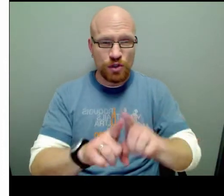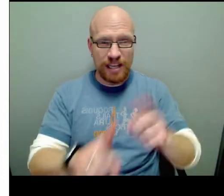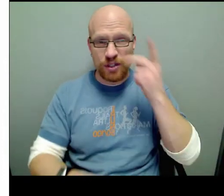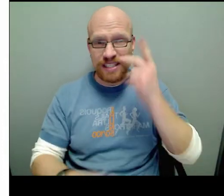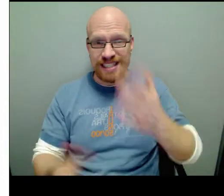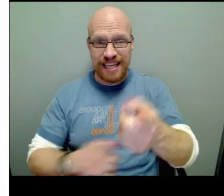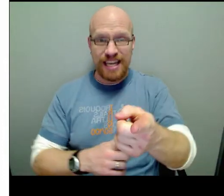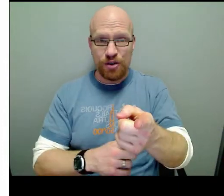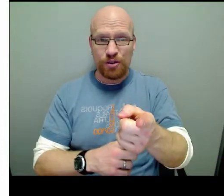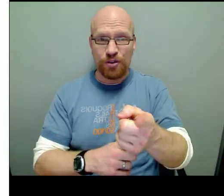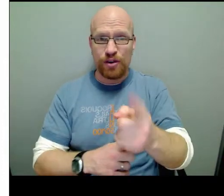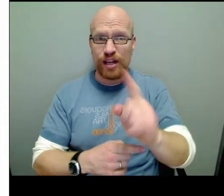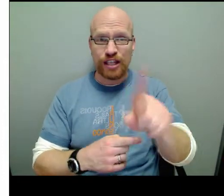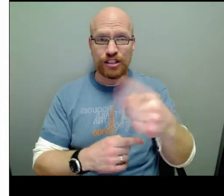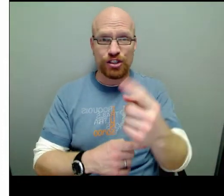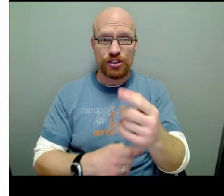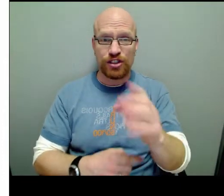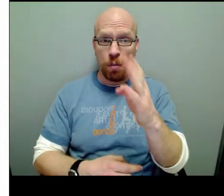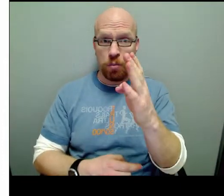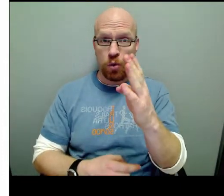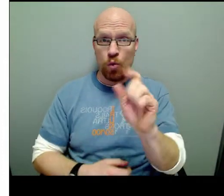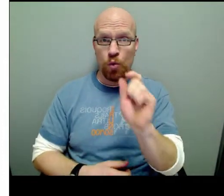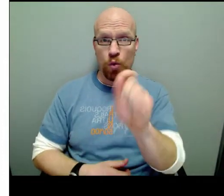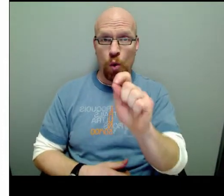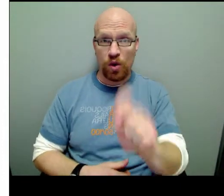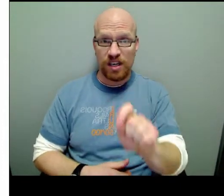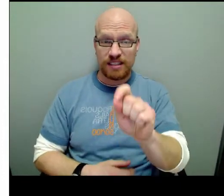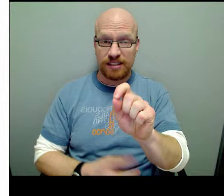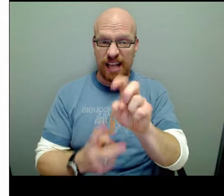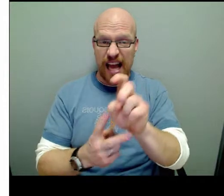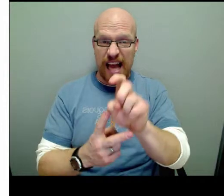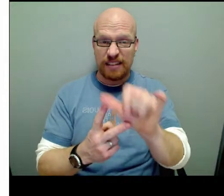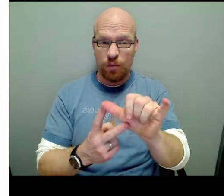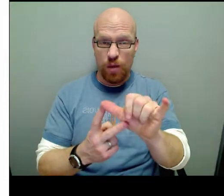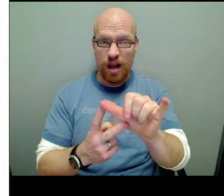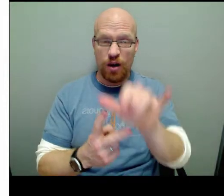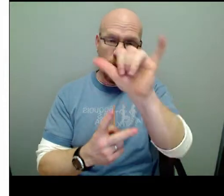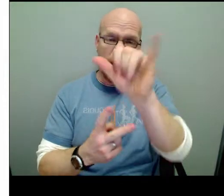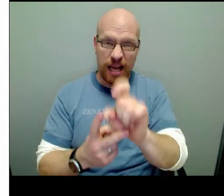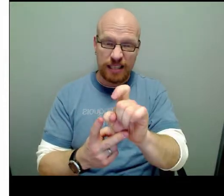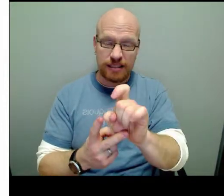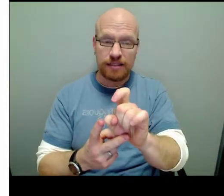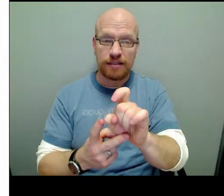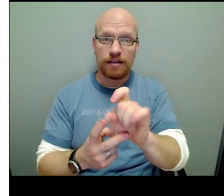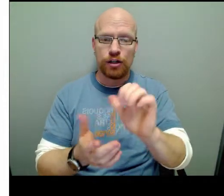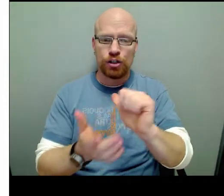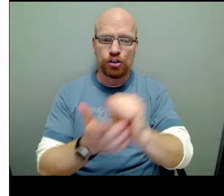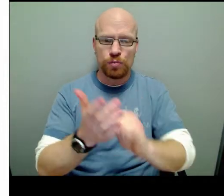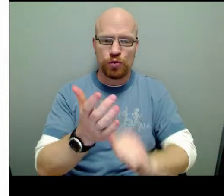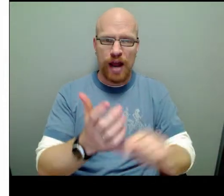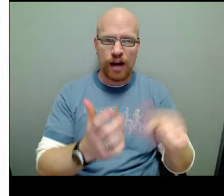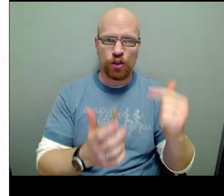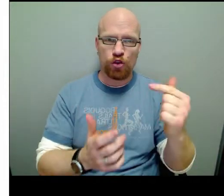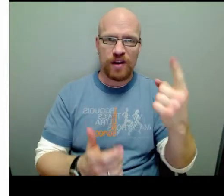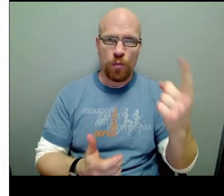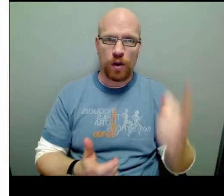As you can see here it's just the blue coordinates, x and y or yx. In fact, the green ones.